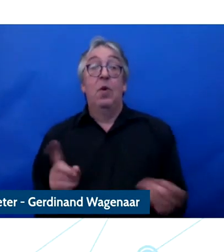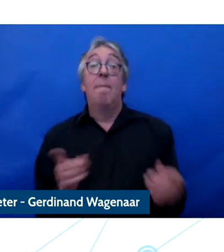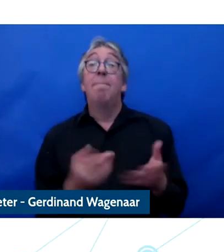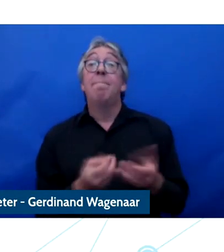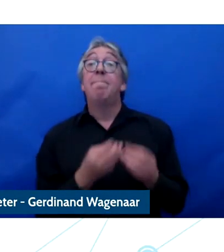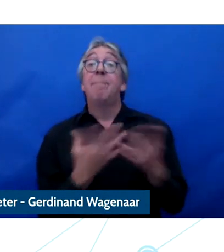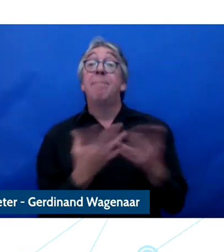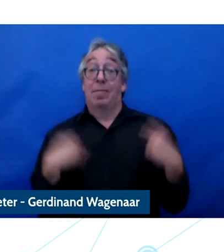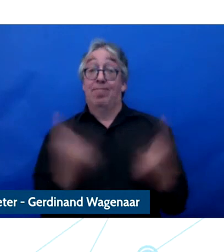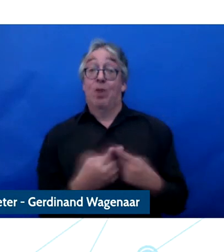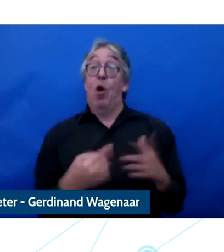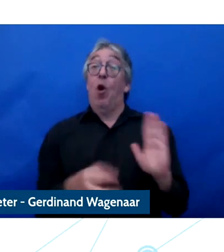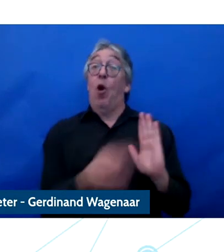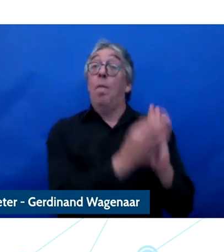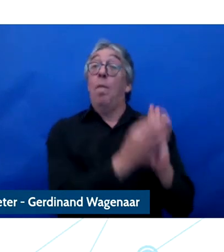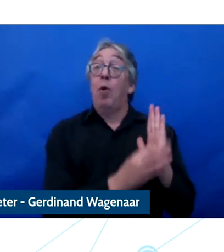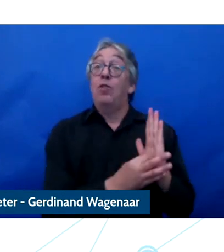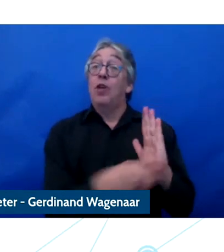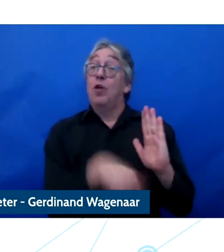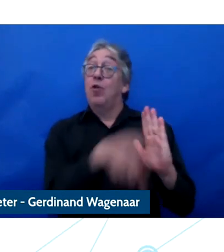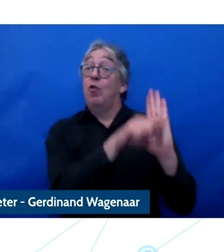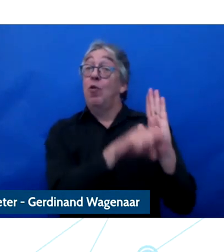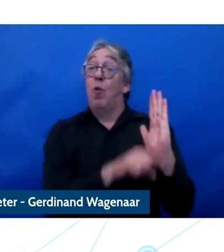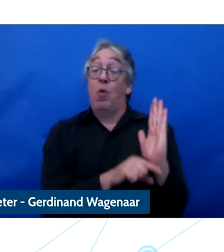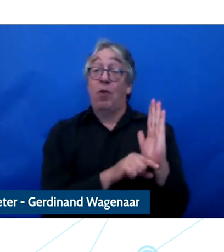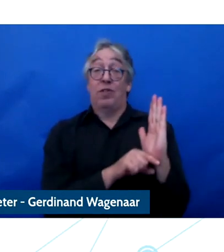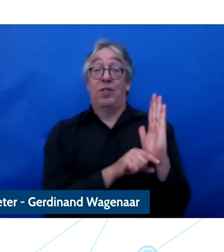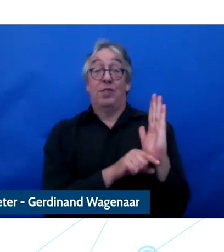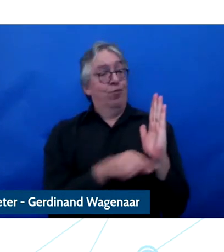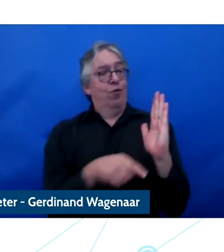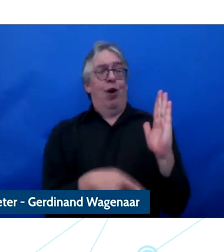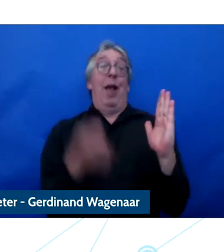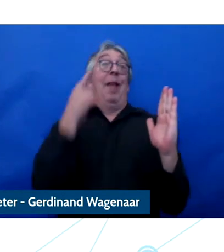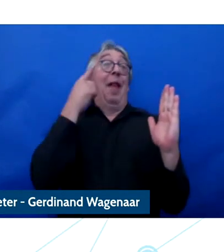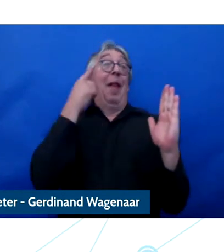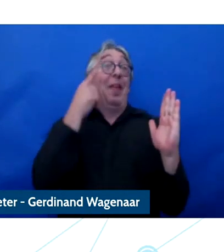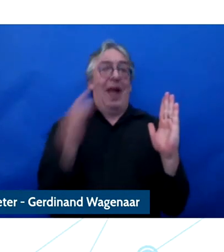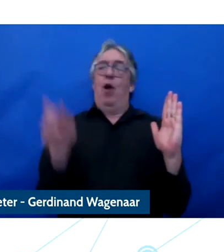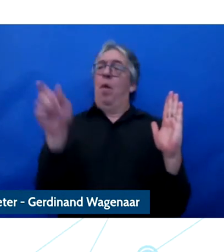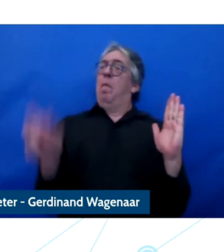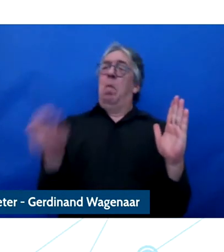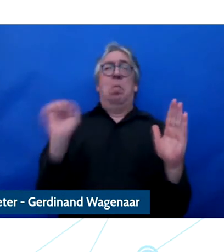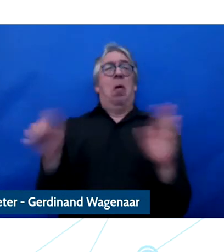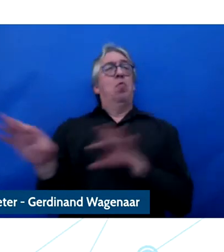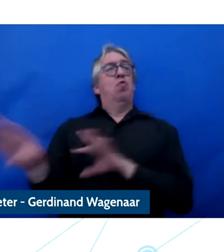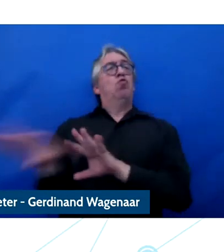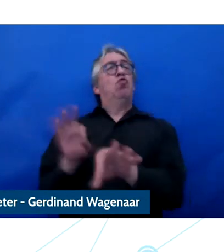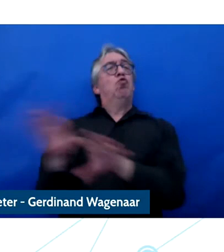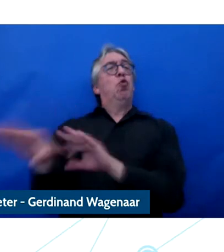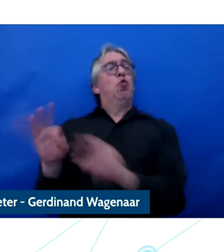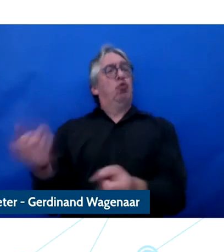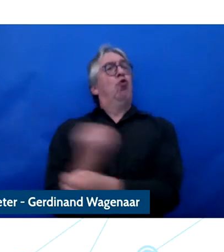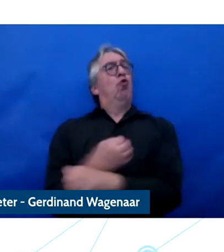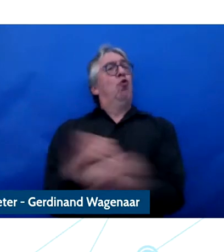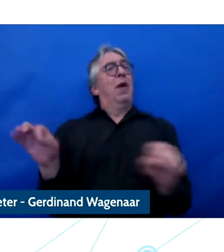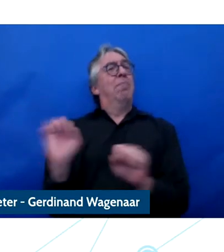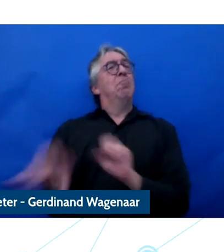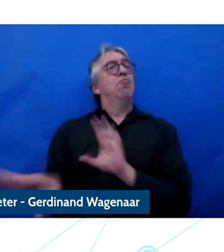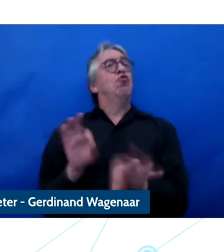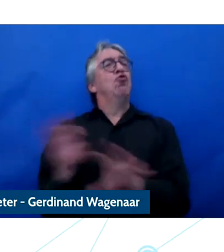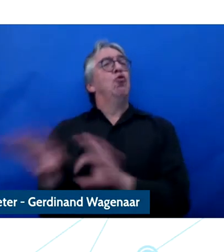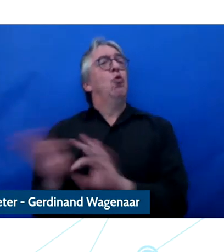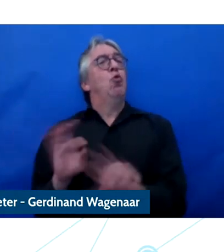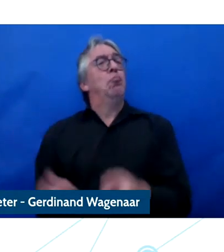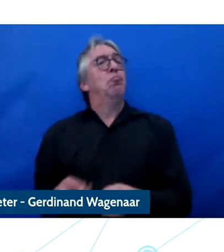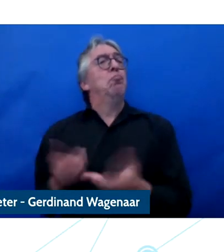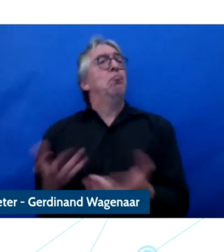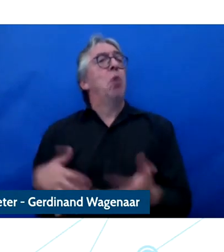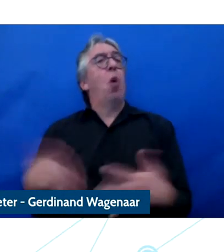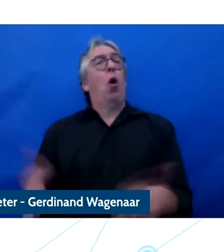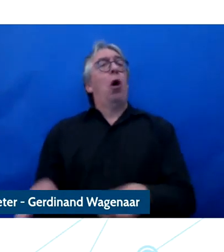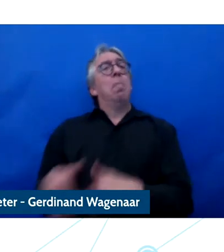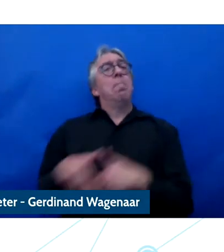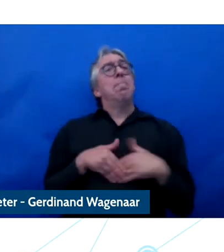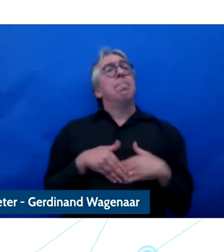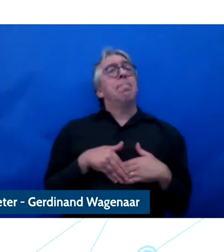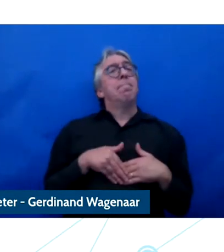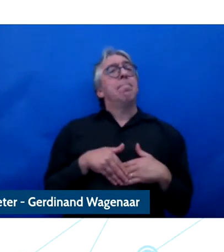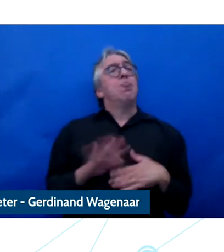because they are based on individual choice and consent, they kind-of don't